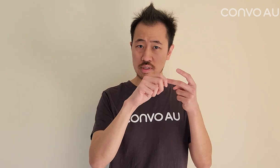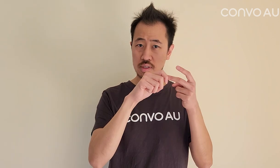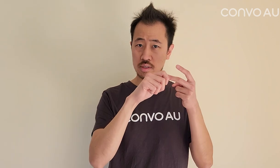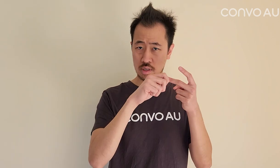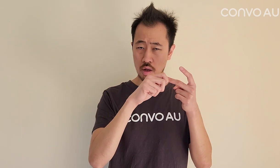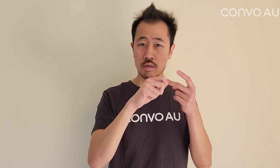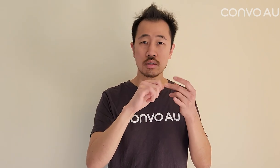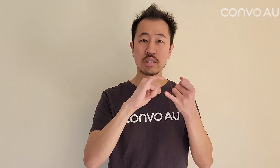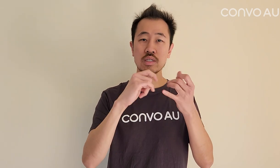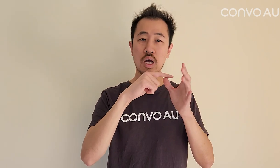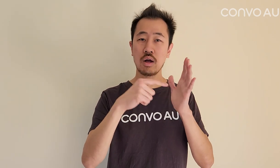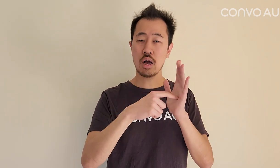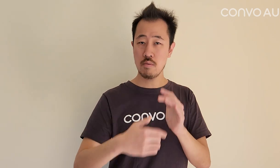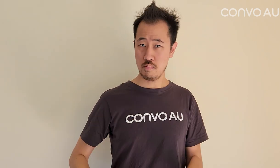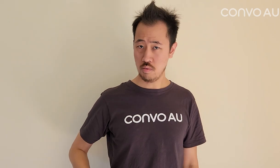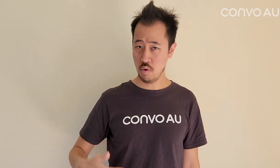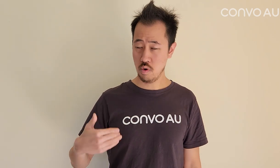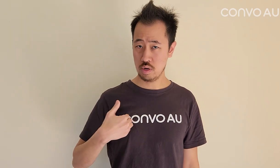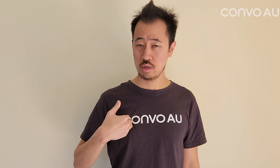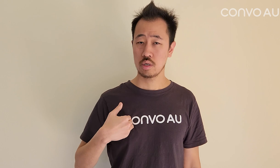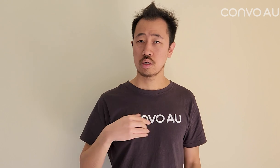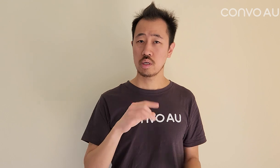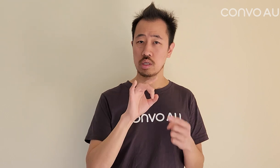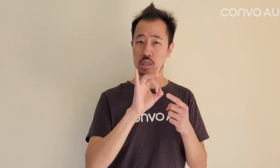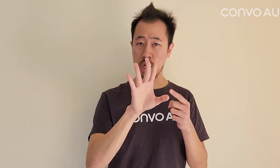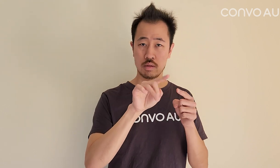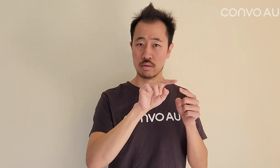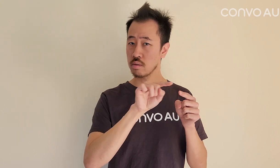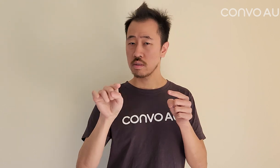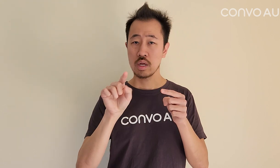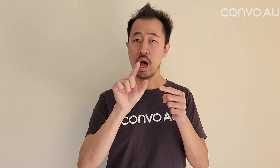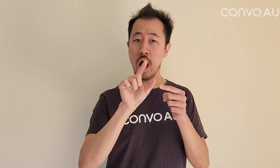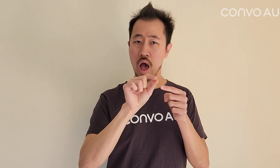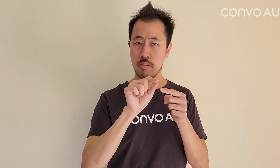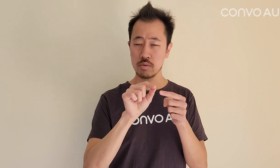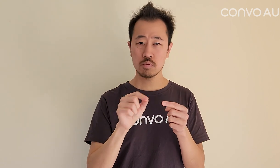Saturday morning at 10am to 11am AEST.